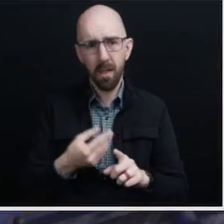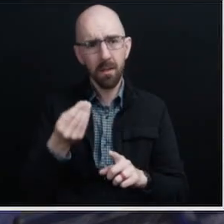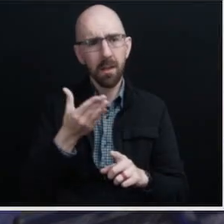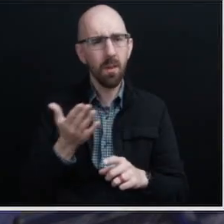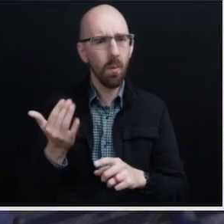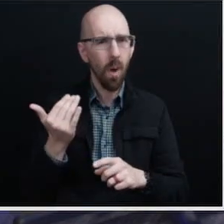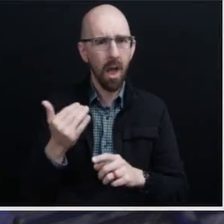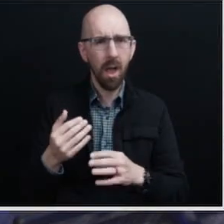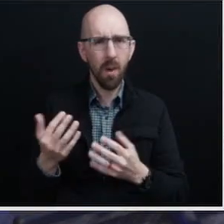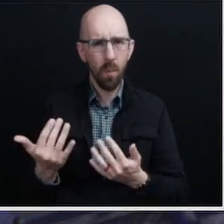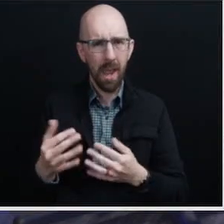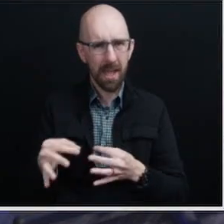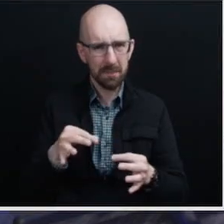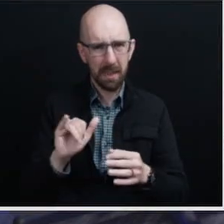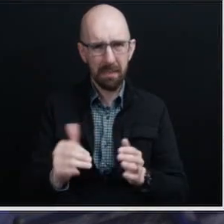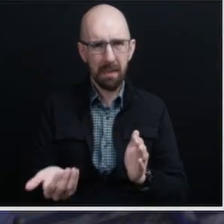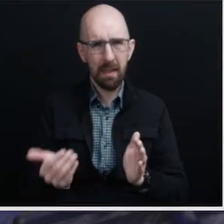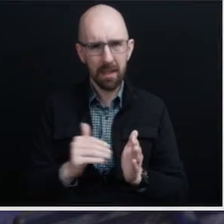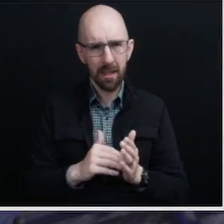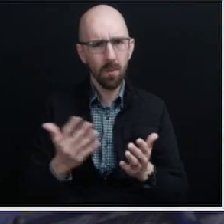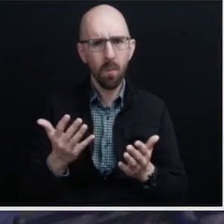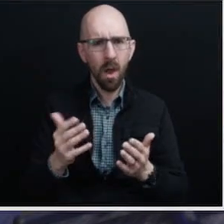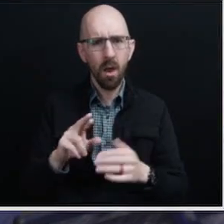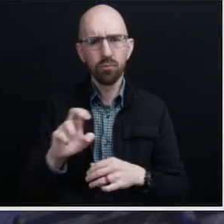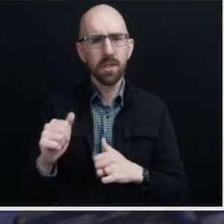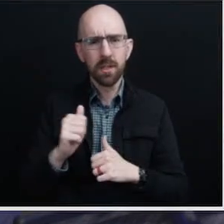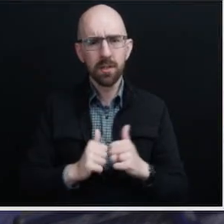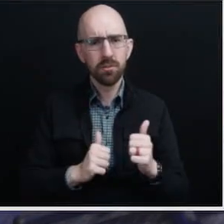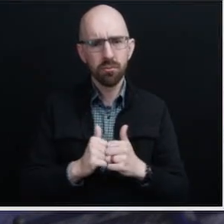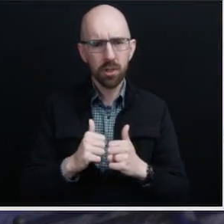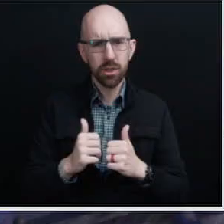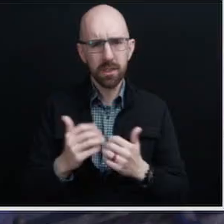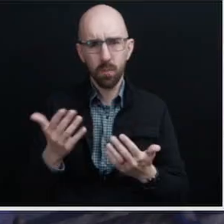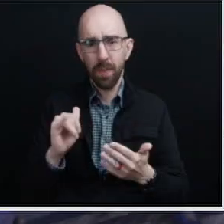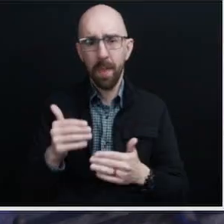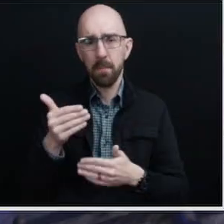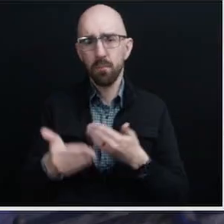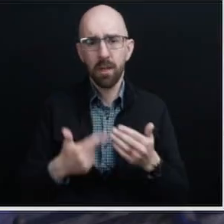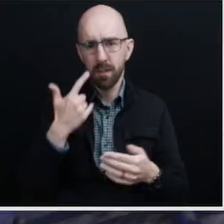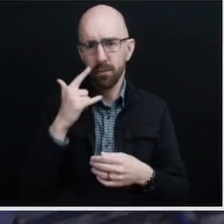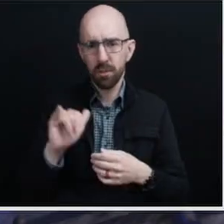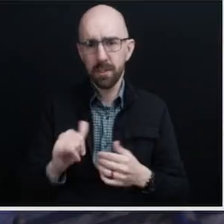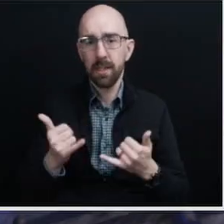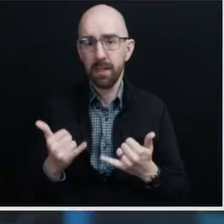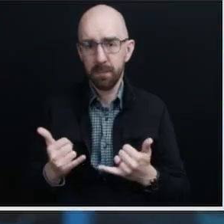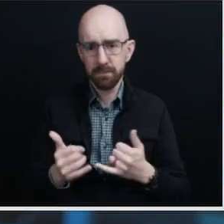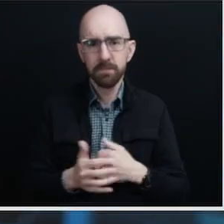explain that again and then what reconstruction what that process looks like now. Yeah. Well,